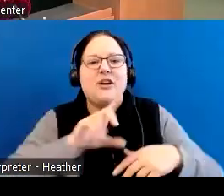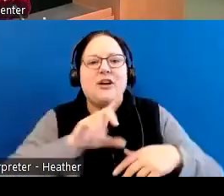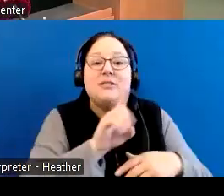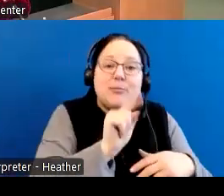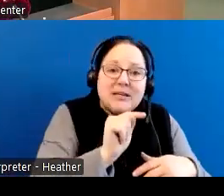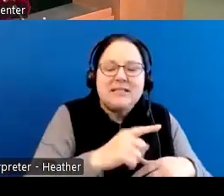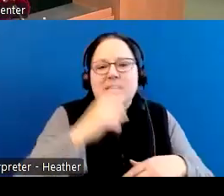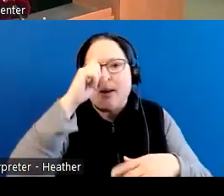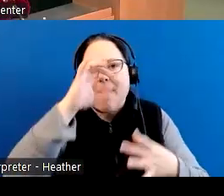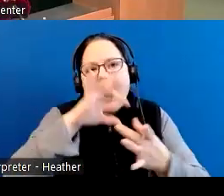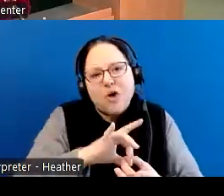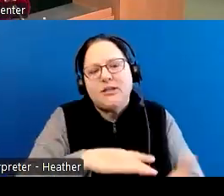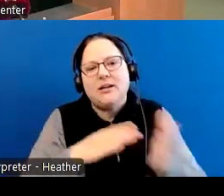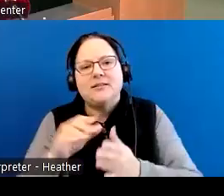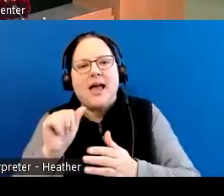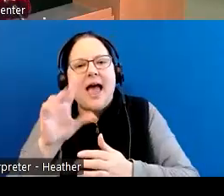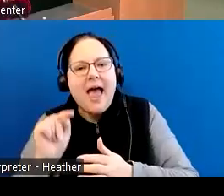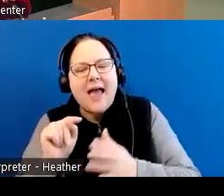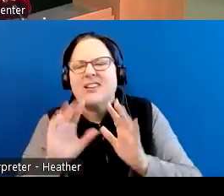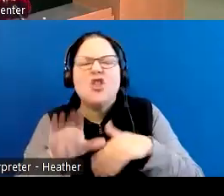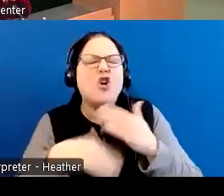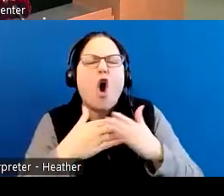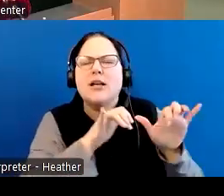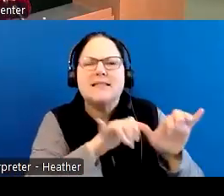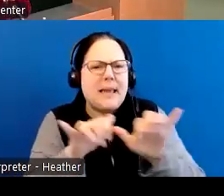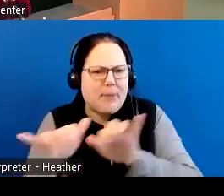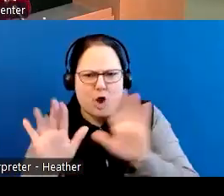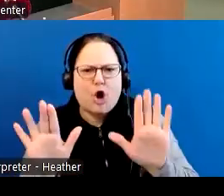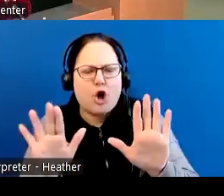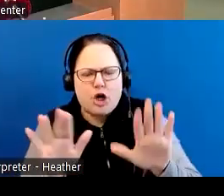we got we got ACT here. They're all very similar, but it's all about um getting how to get through